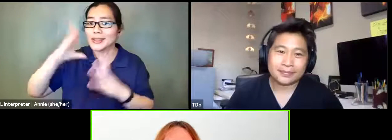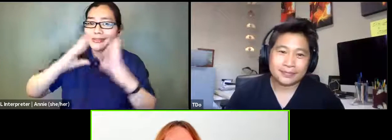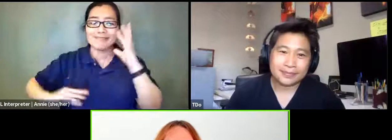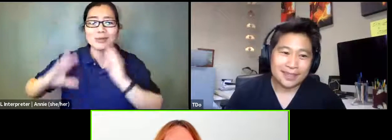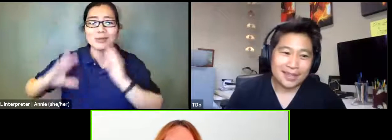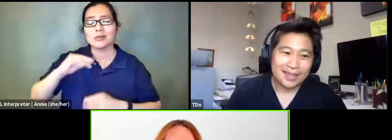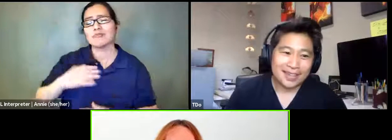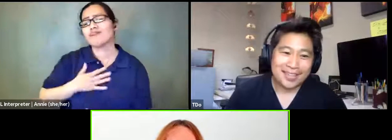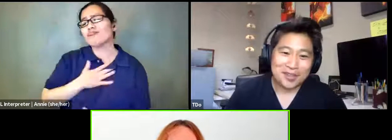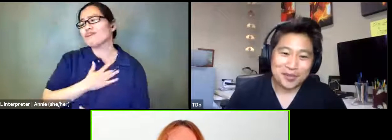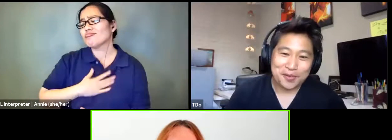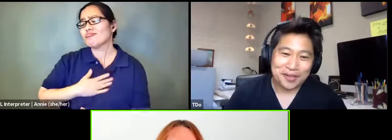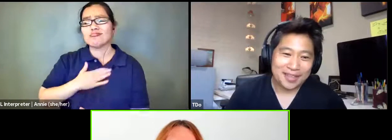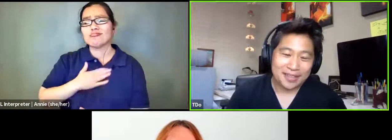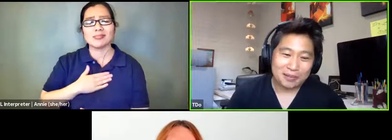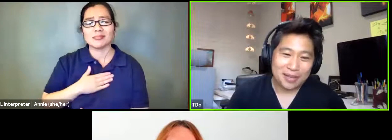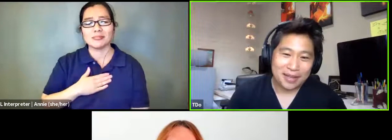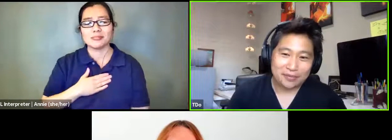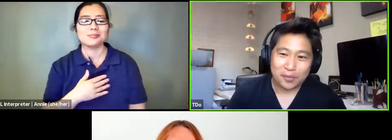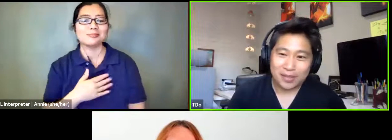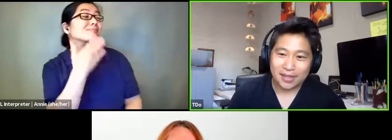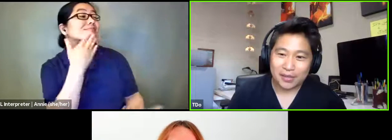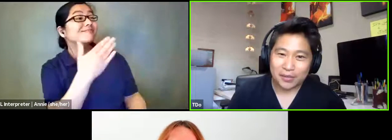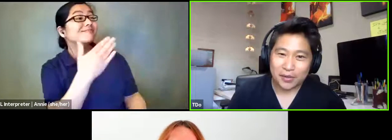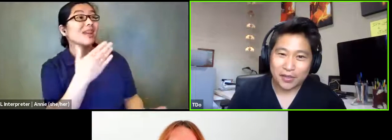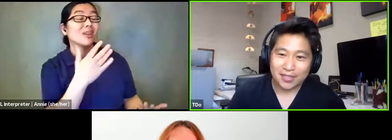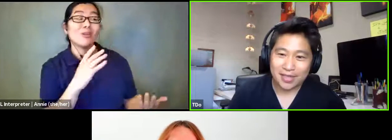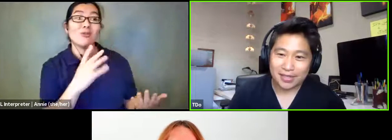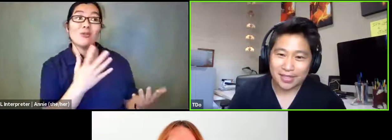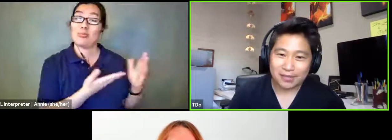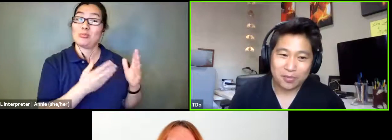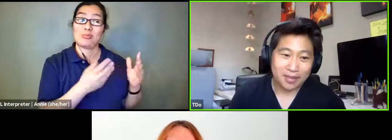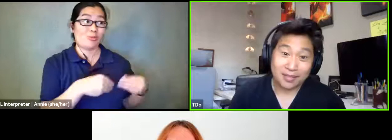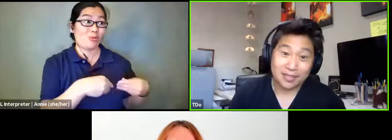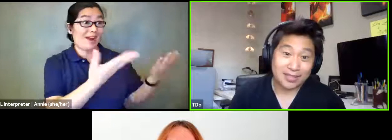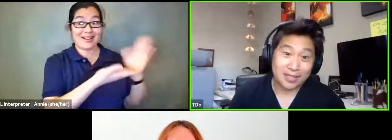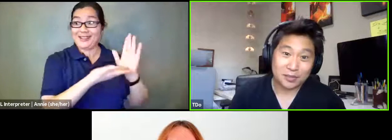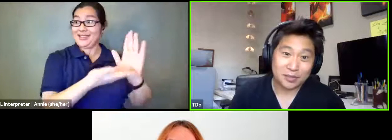TDo: Thank you for the platform and thank you to the entire team for making this successful